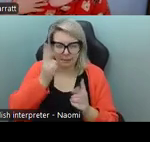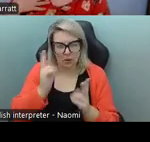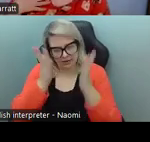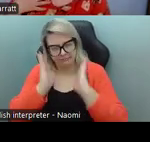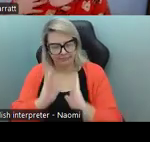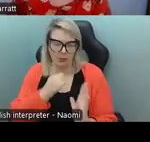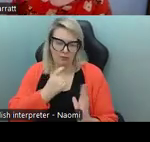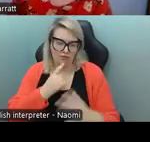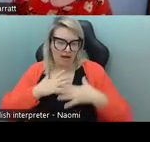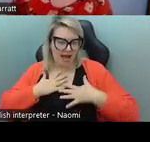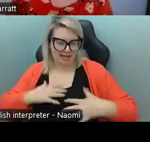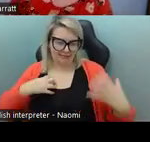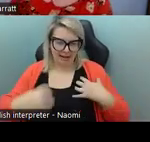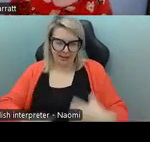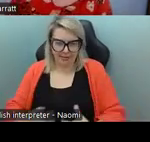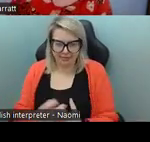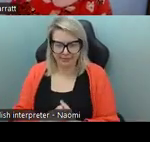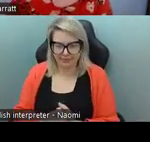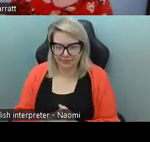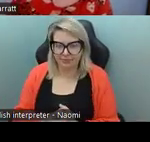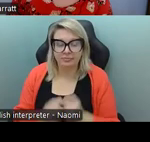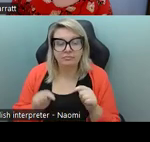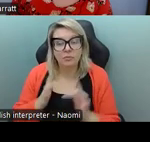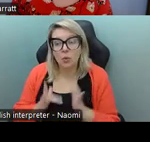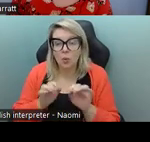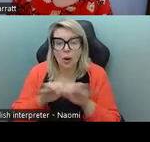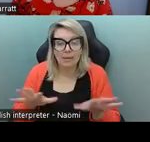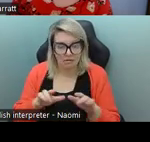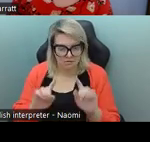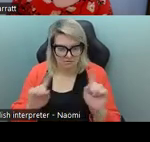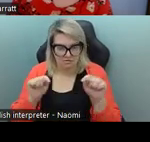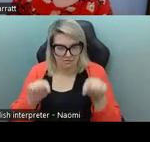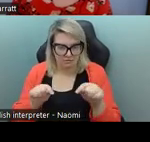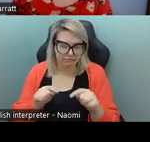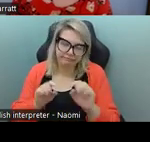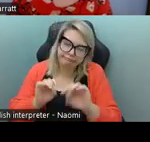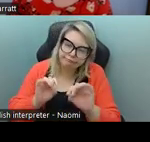with flowers. Today's webinar is A Beginner's guide to LinkedIn for Arts and Culture.